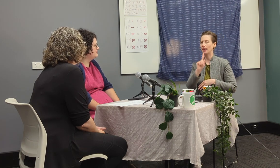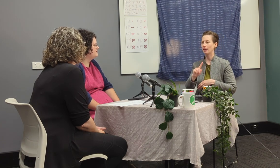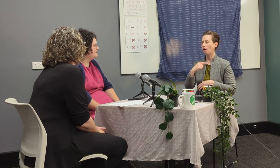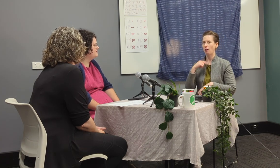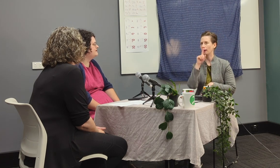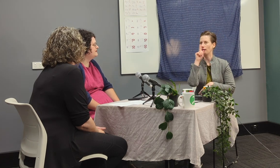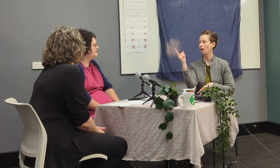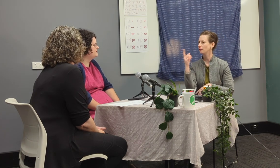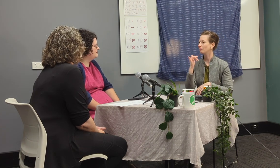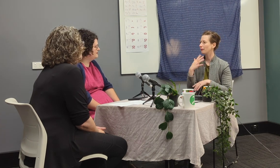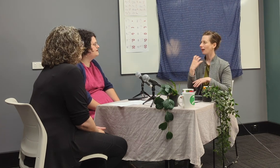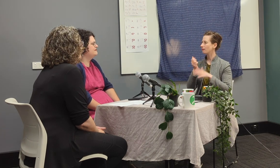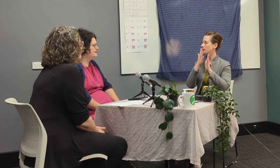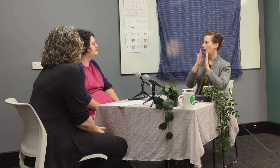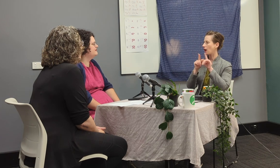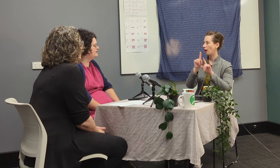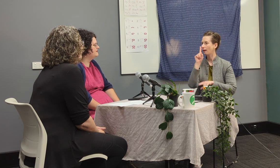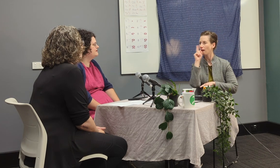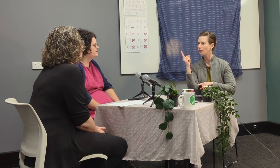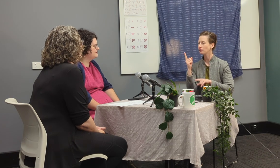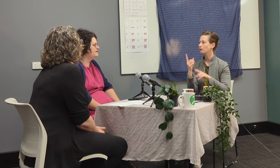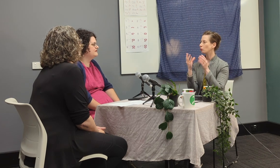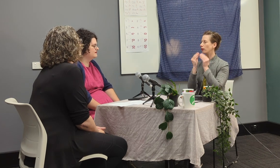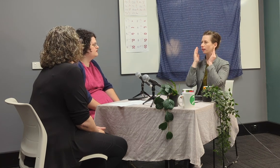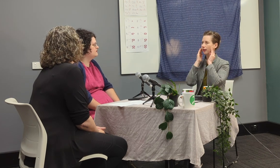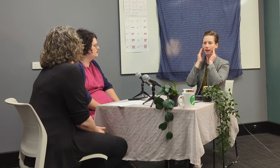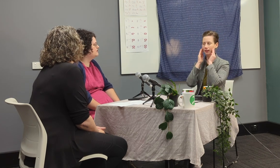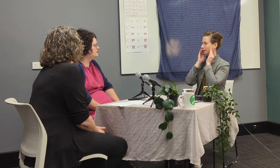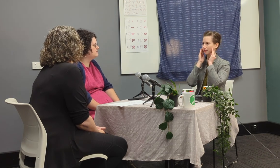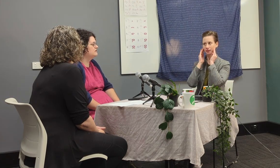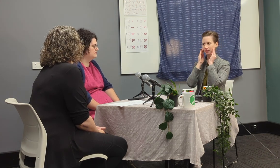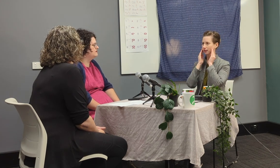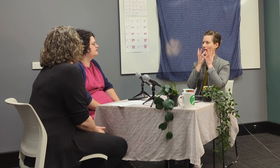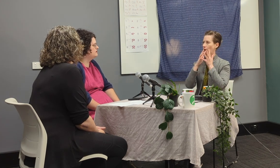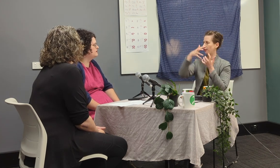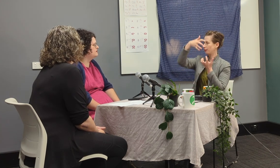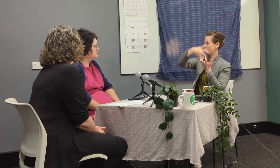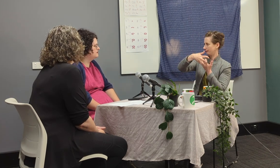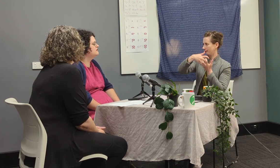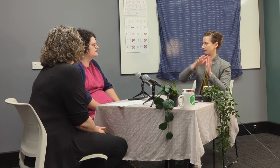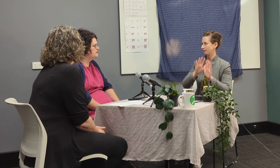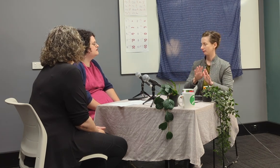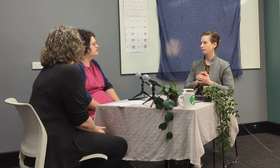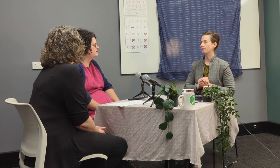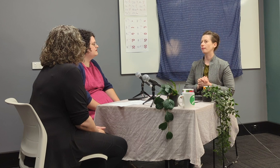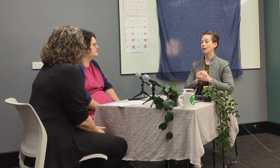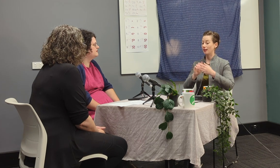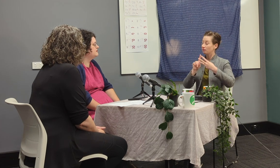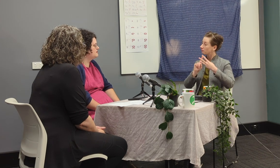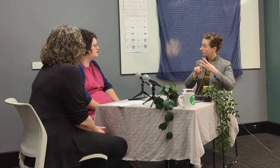We were interested in how people were negating clauses, such as how they would use the sign